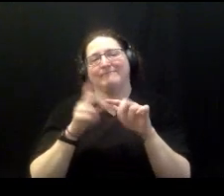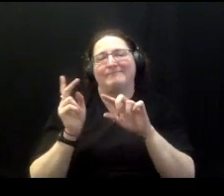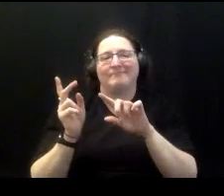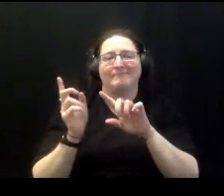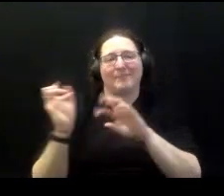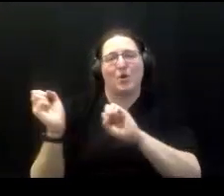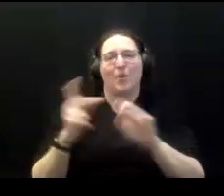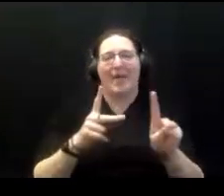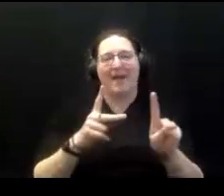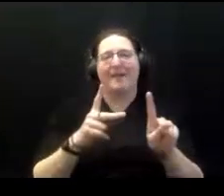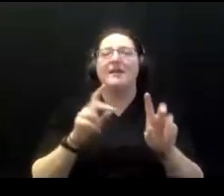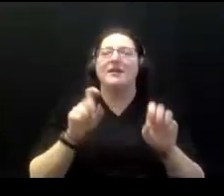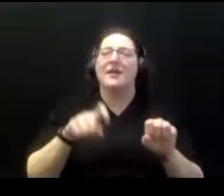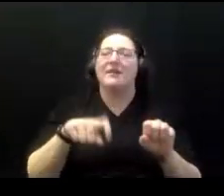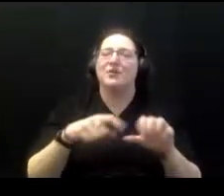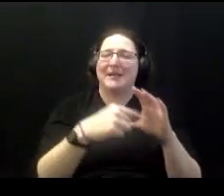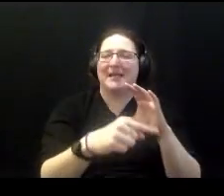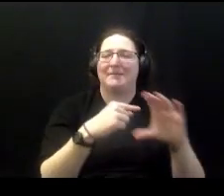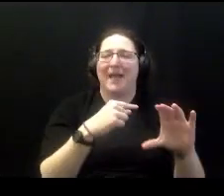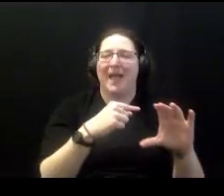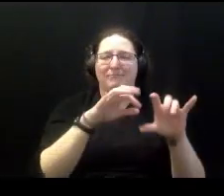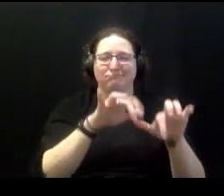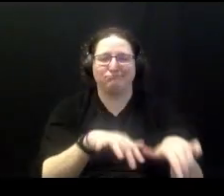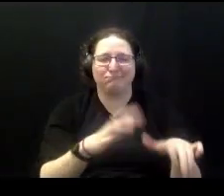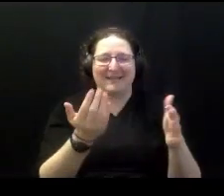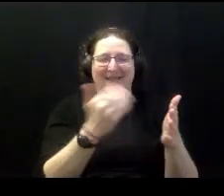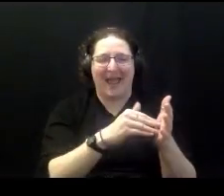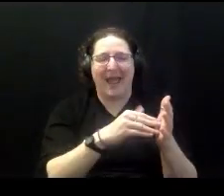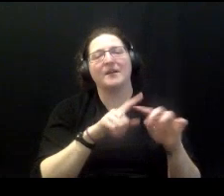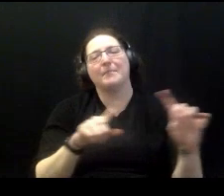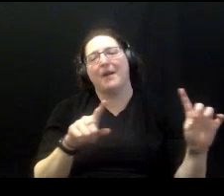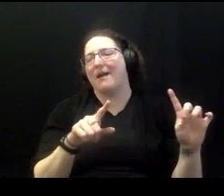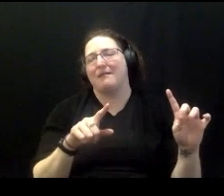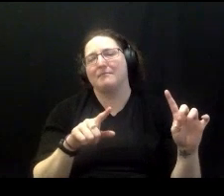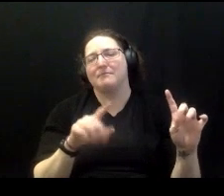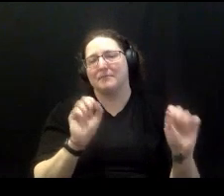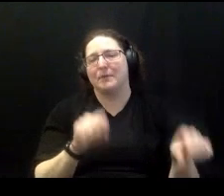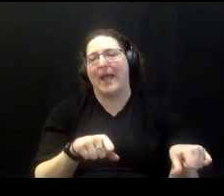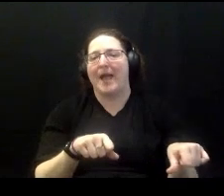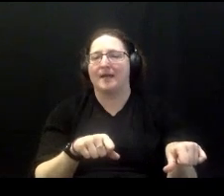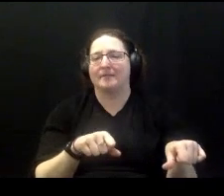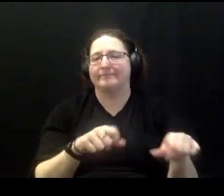so that it sends you a link in order to access the survey to resume it.